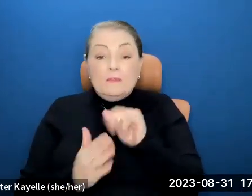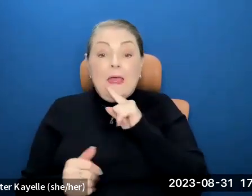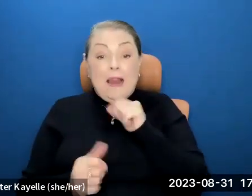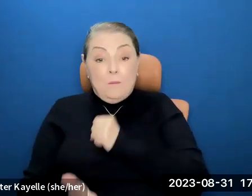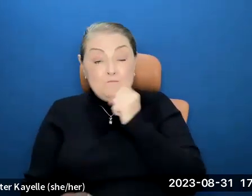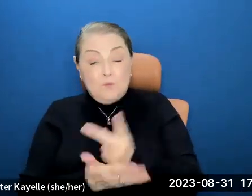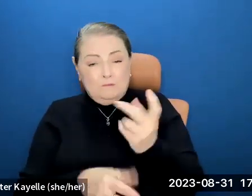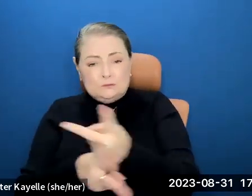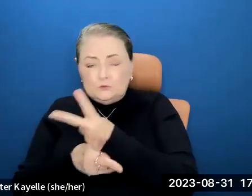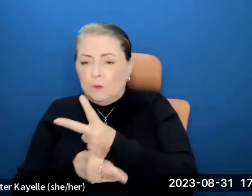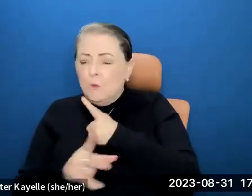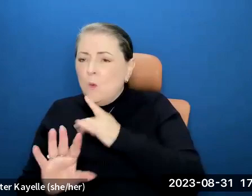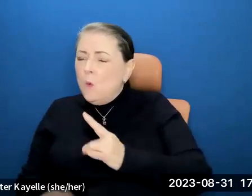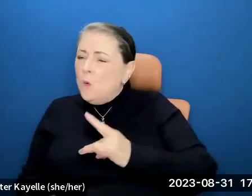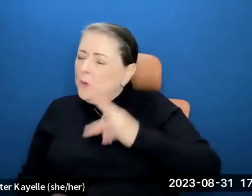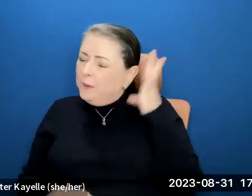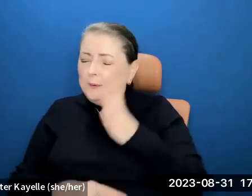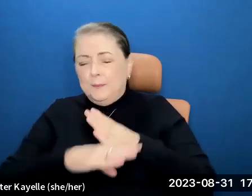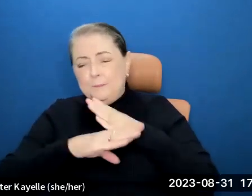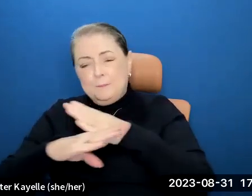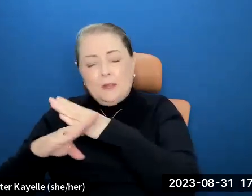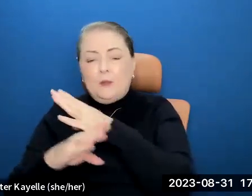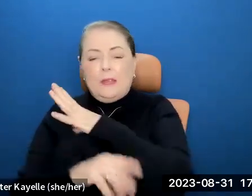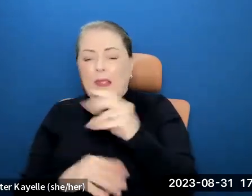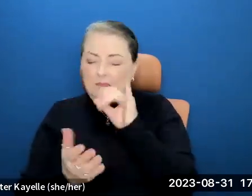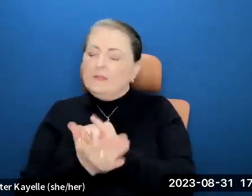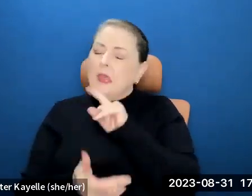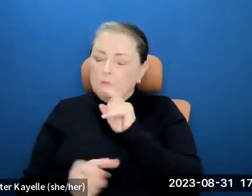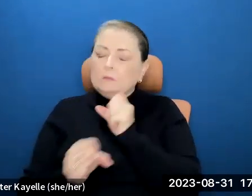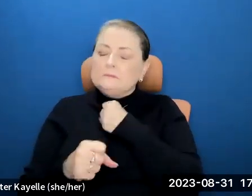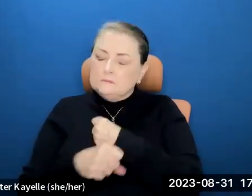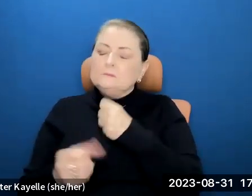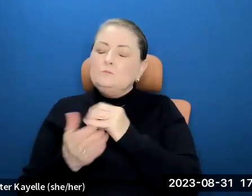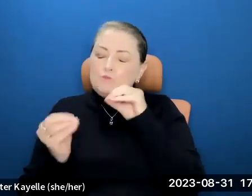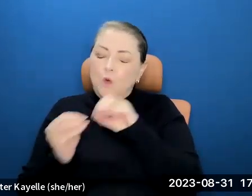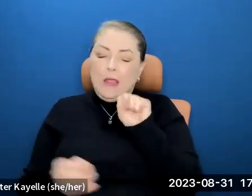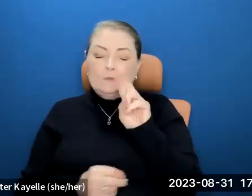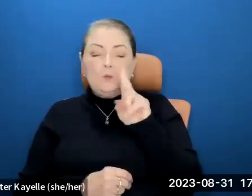was a significant of barrier and this change would allow more sudps to become supervisors